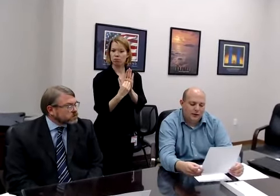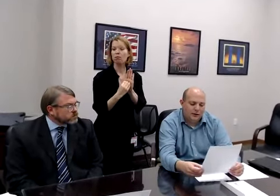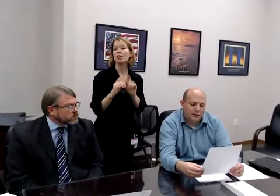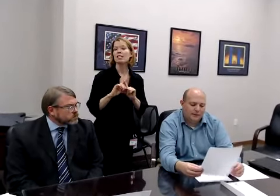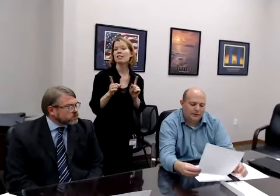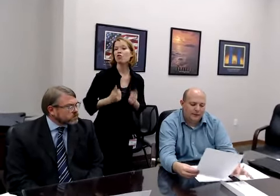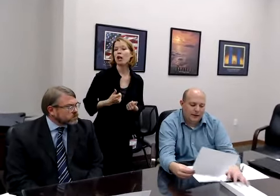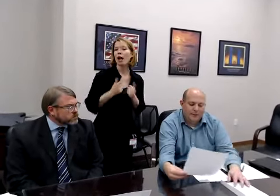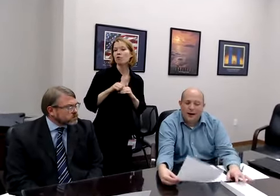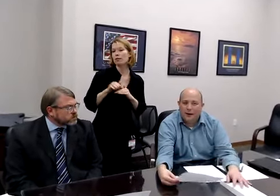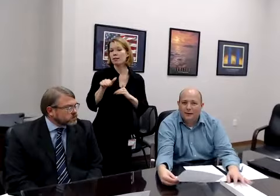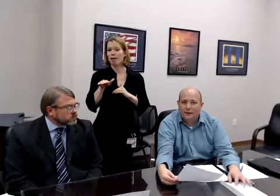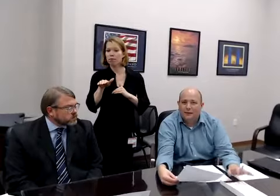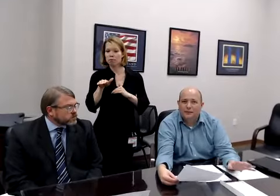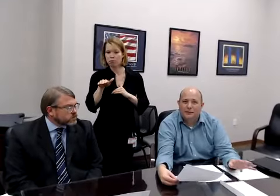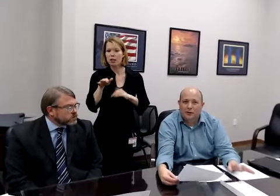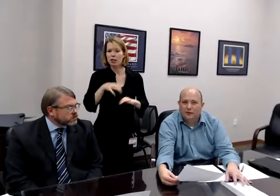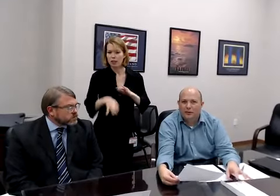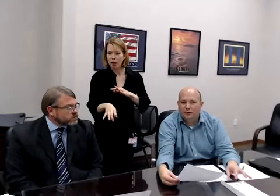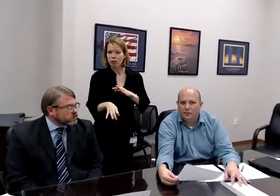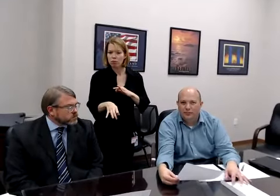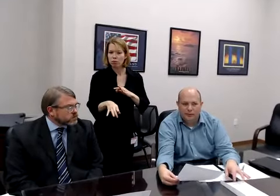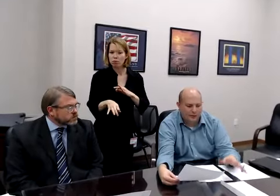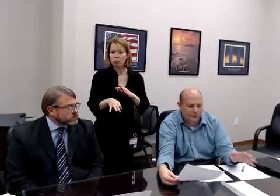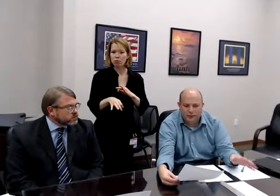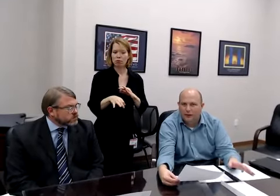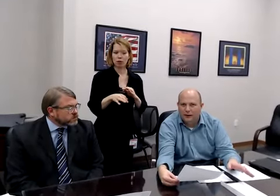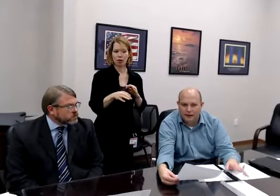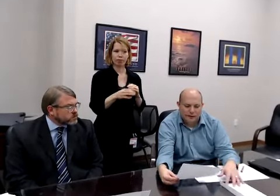and you can get that packet sent where ever you would like.